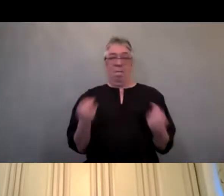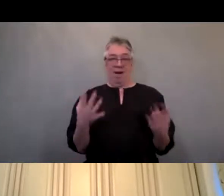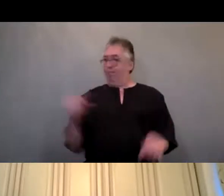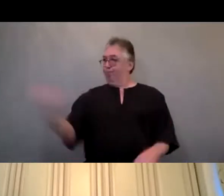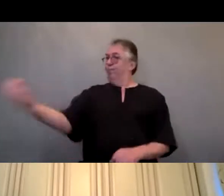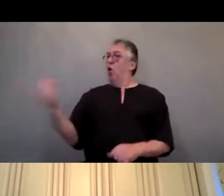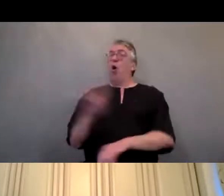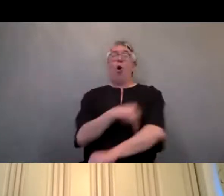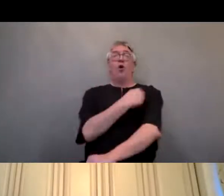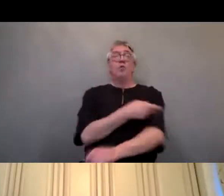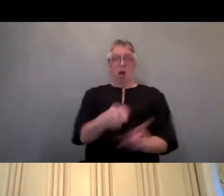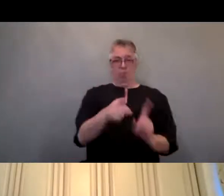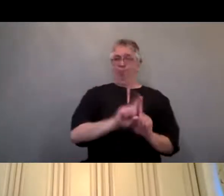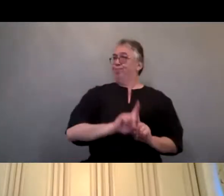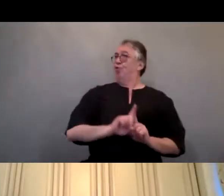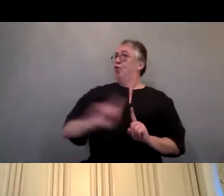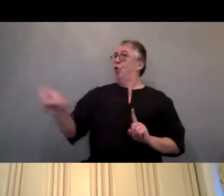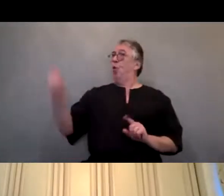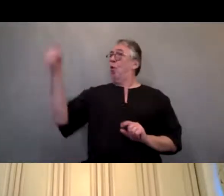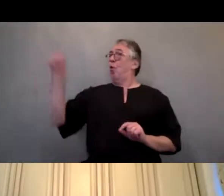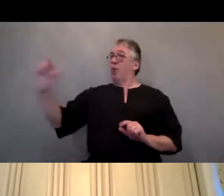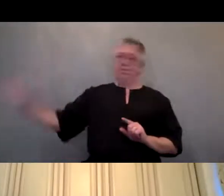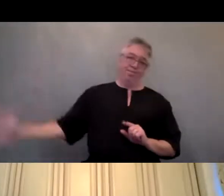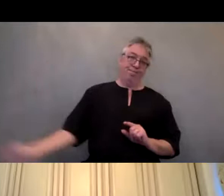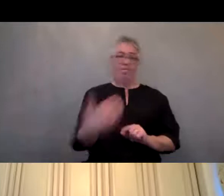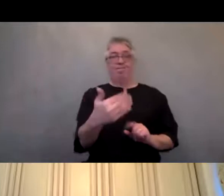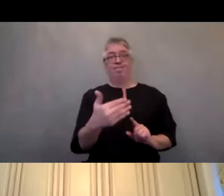not everywhere, again there are some hospitals keep you overnight but